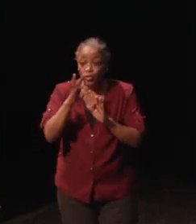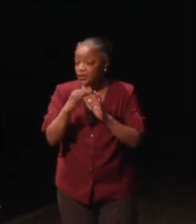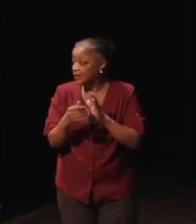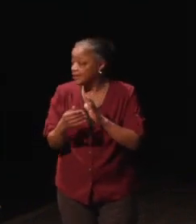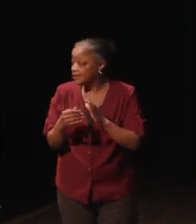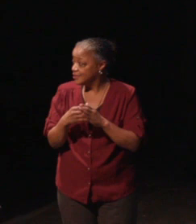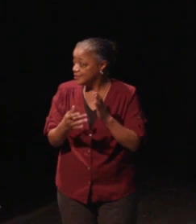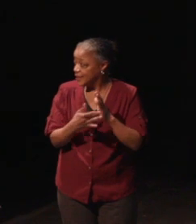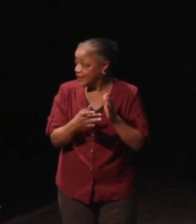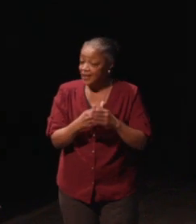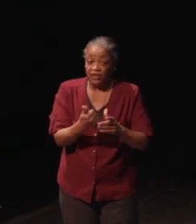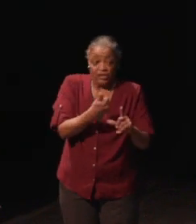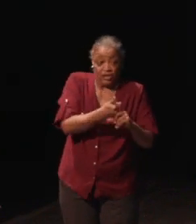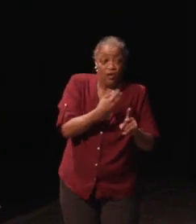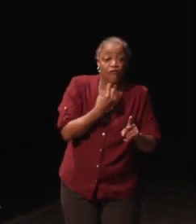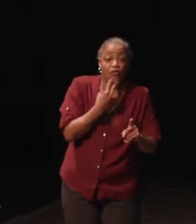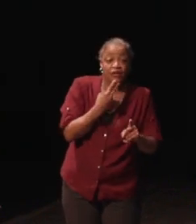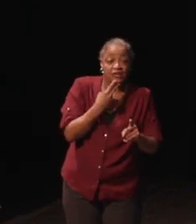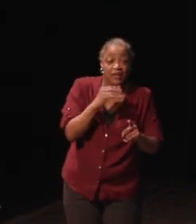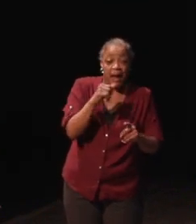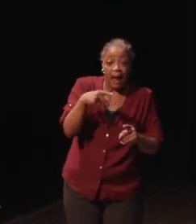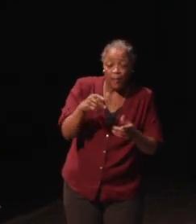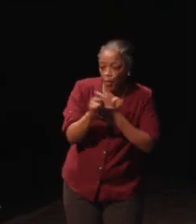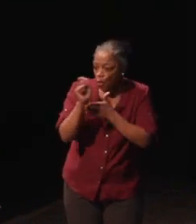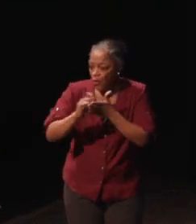You either do a self voicing act, you write something that's natively